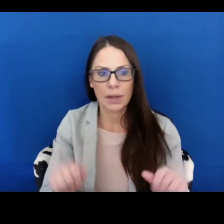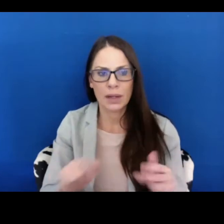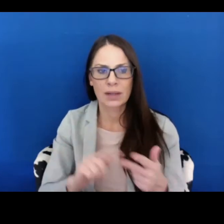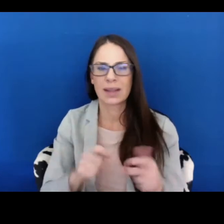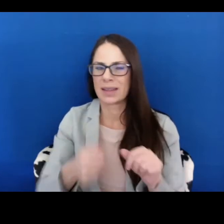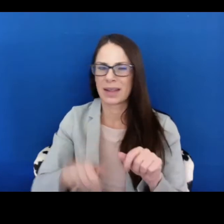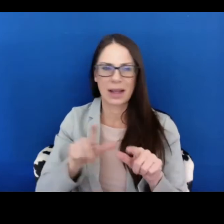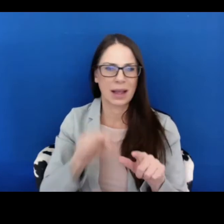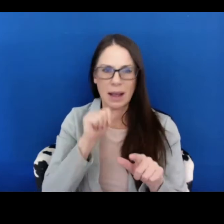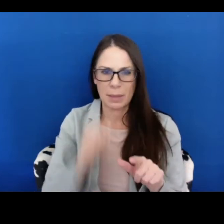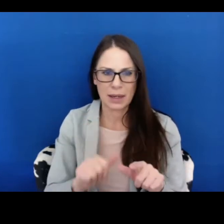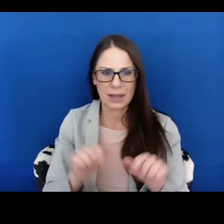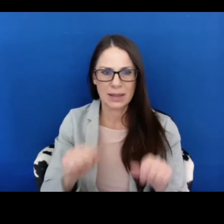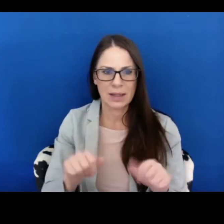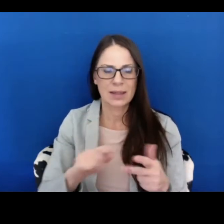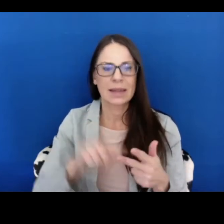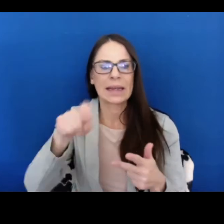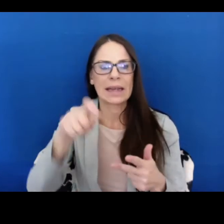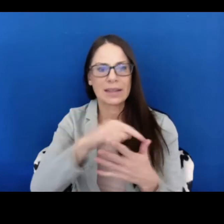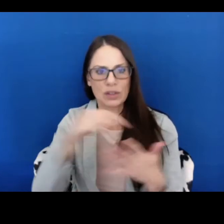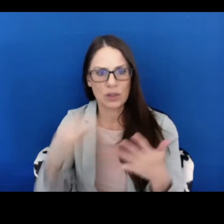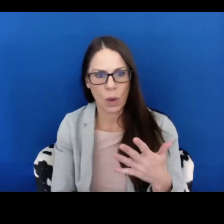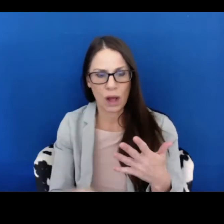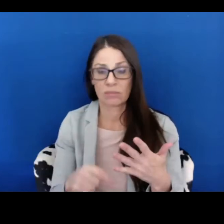means and so on. 15:16:53 After all, the clinicians working